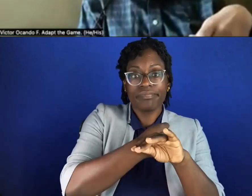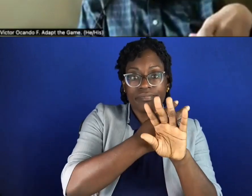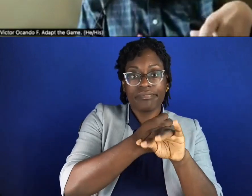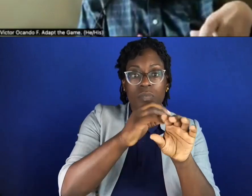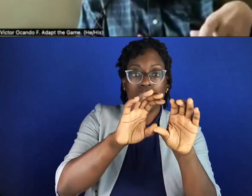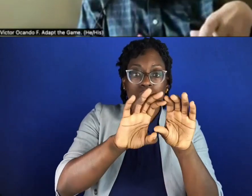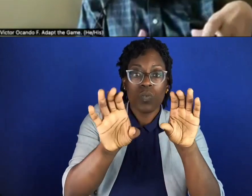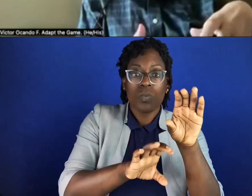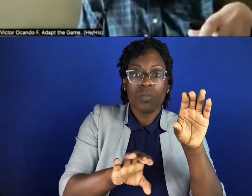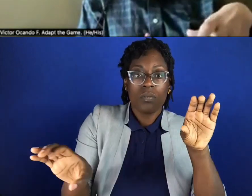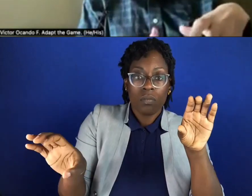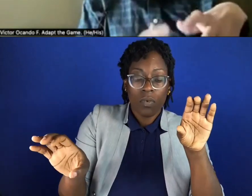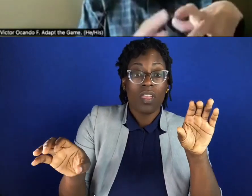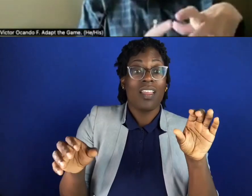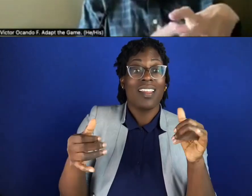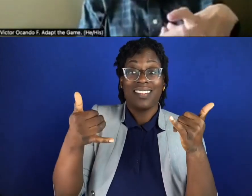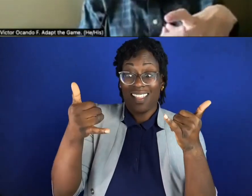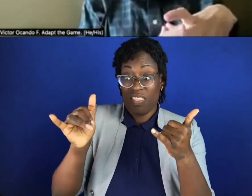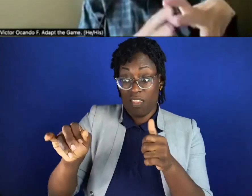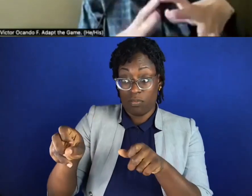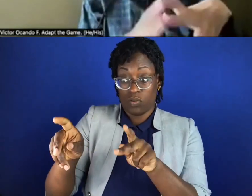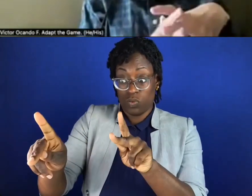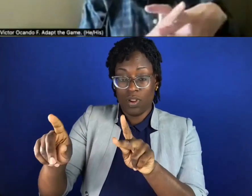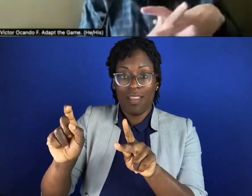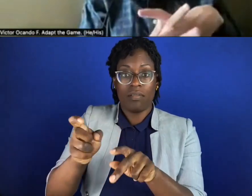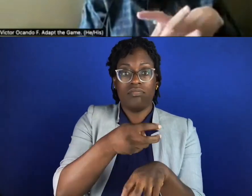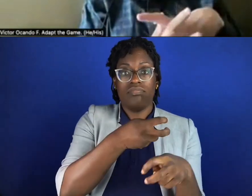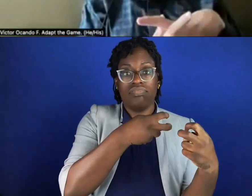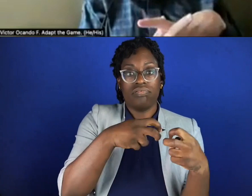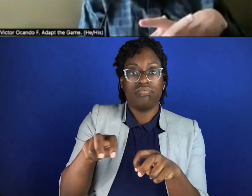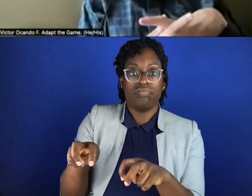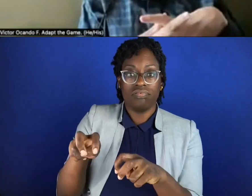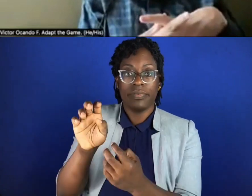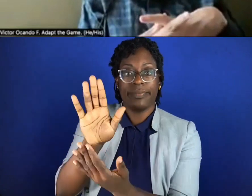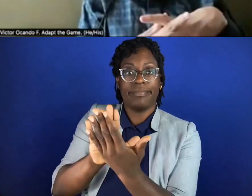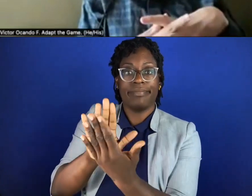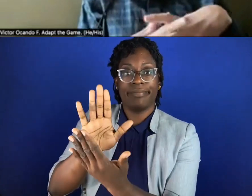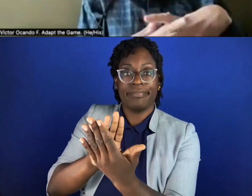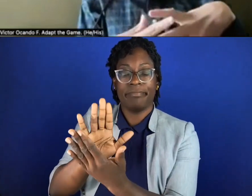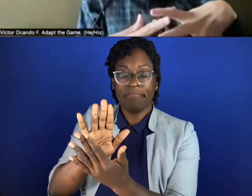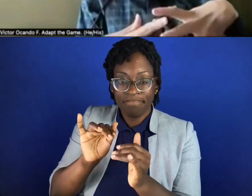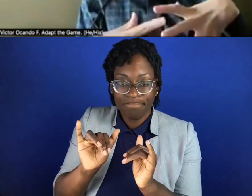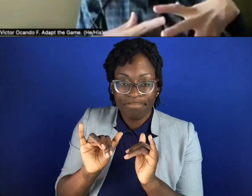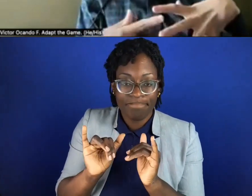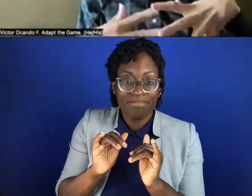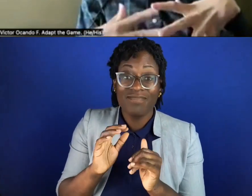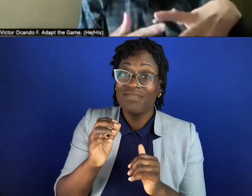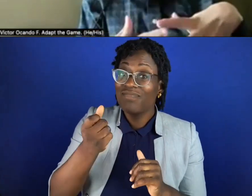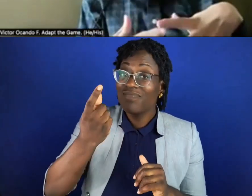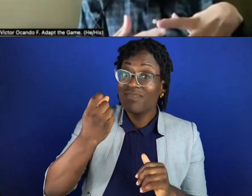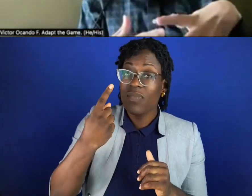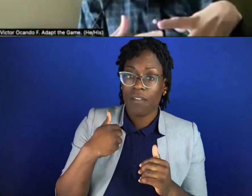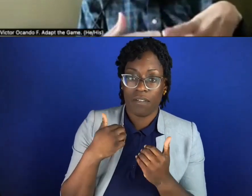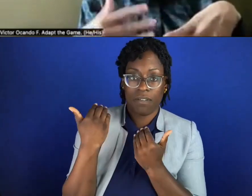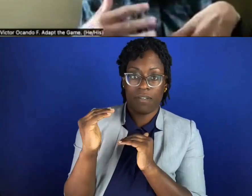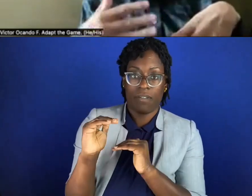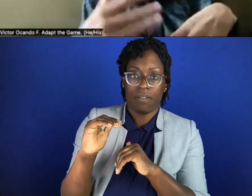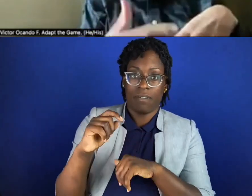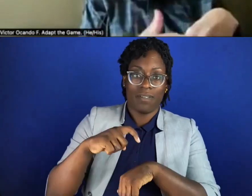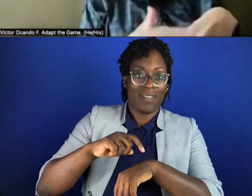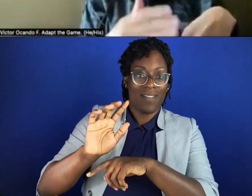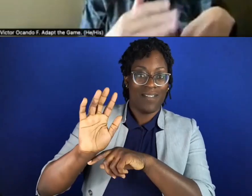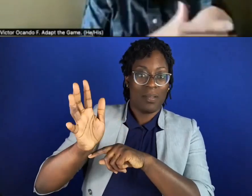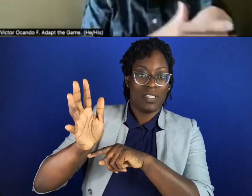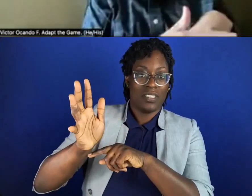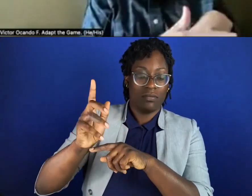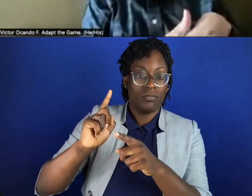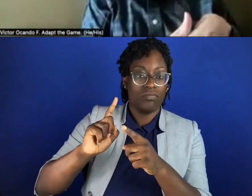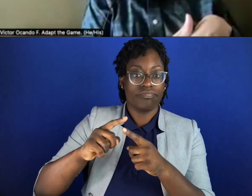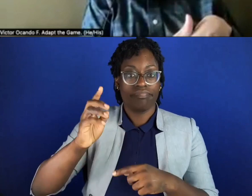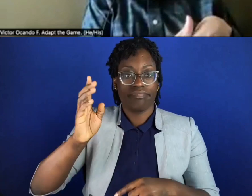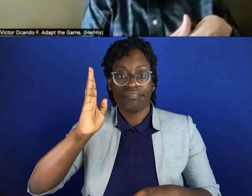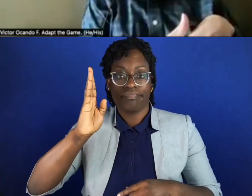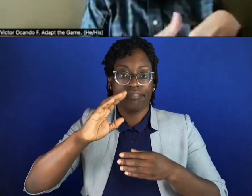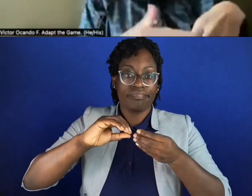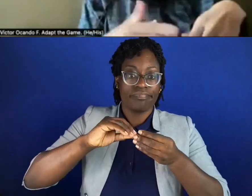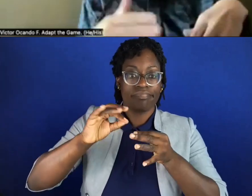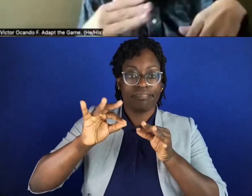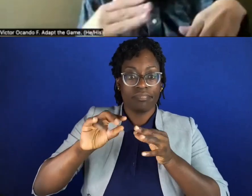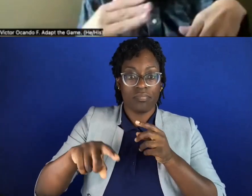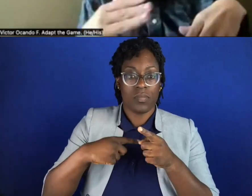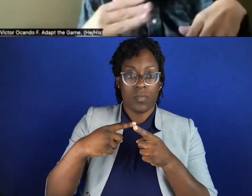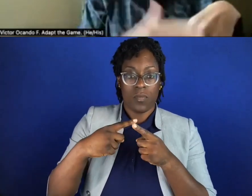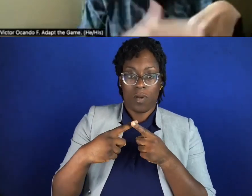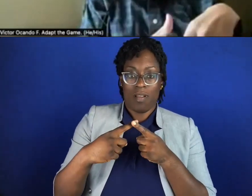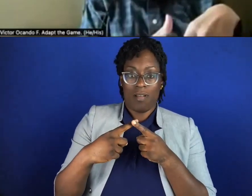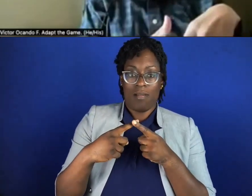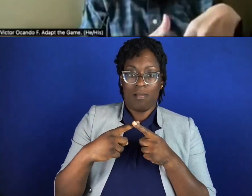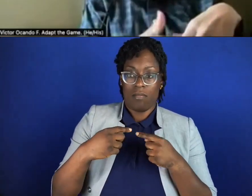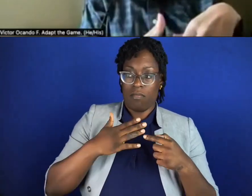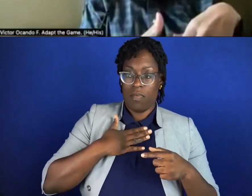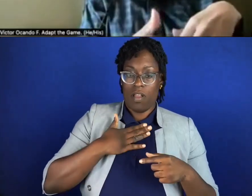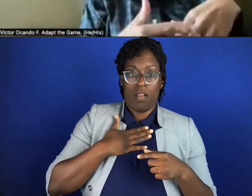I only had 5 minutes to speak to executives from the sports organization of adapt the